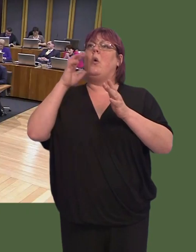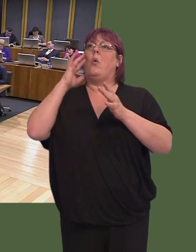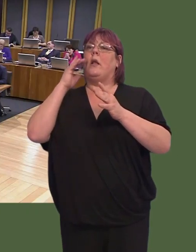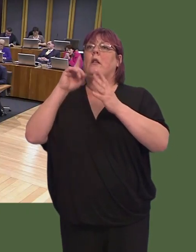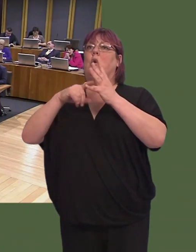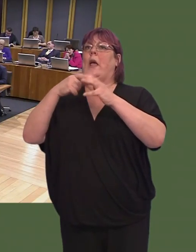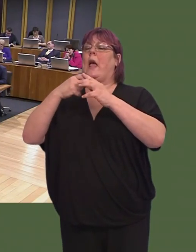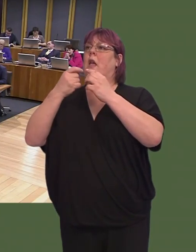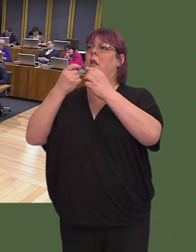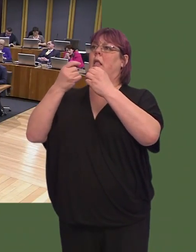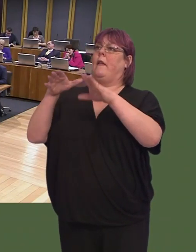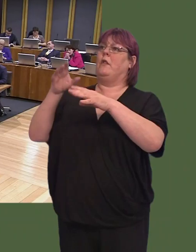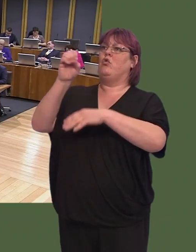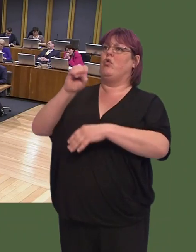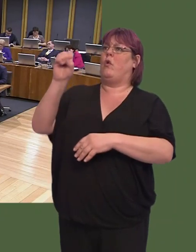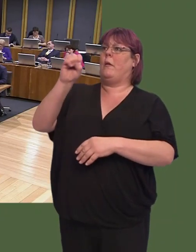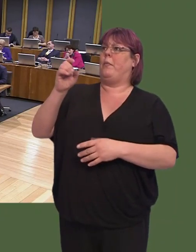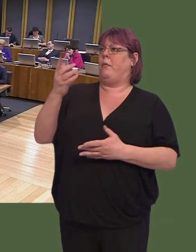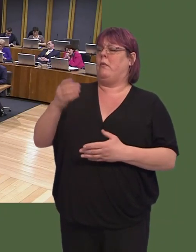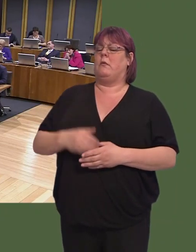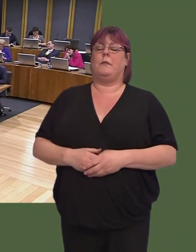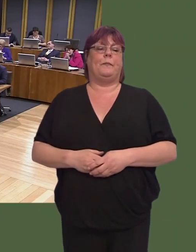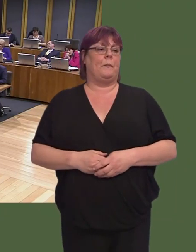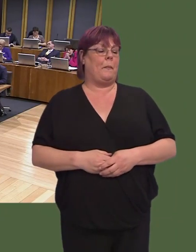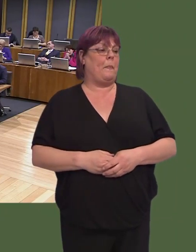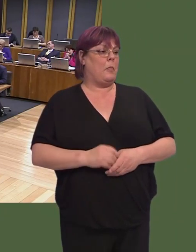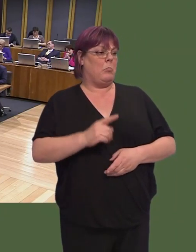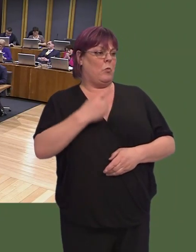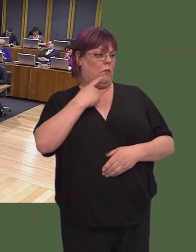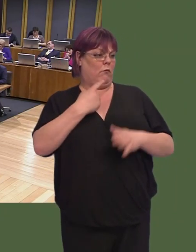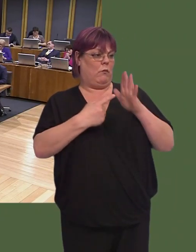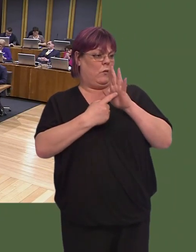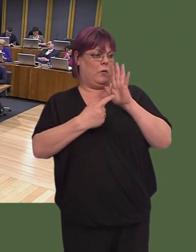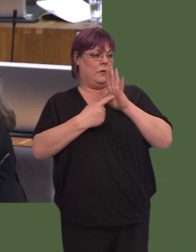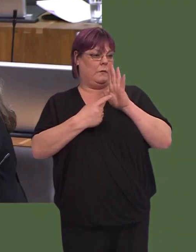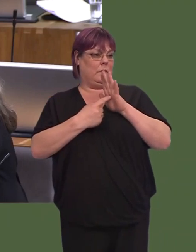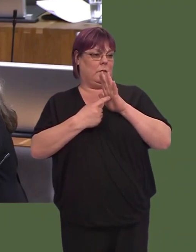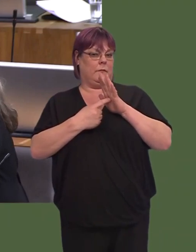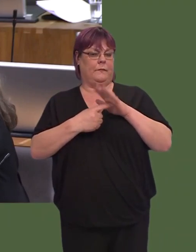Julie James AM: The Member makes a very important point, and, of course, we've been in extended